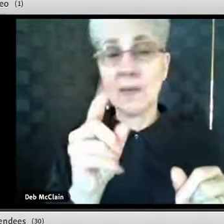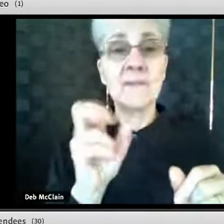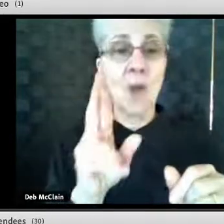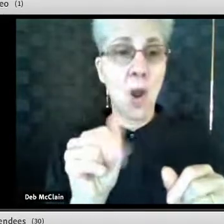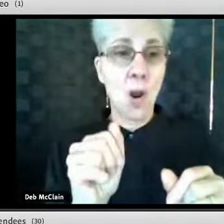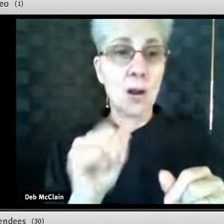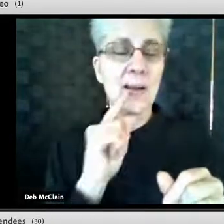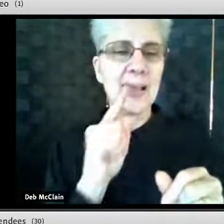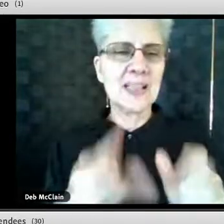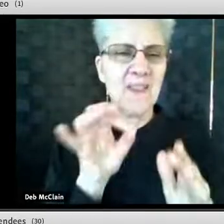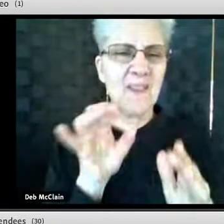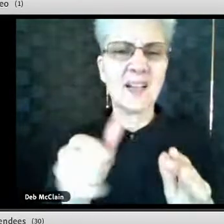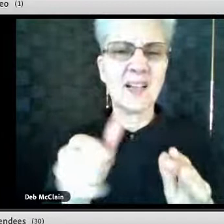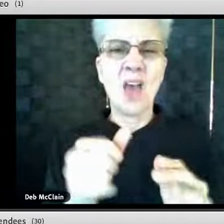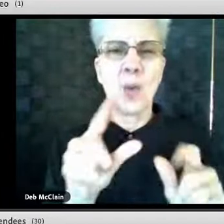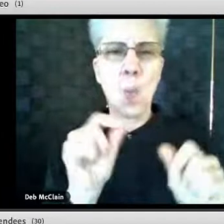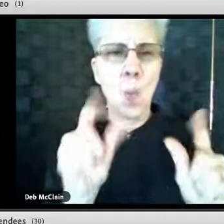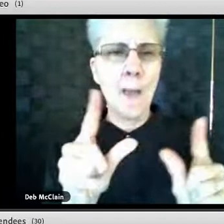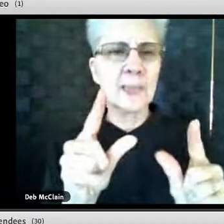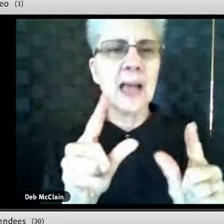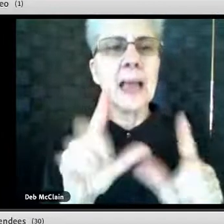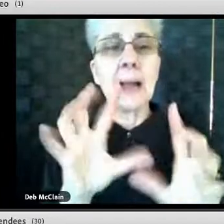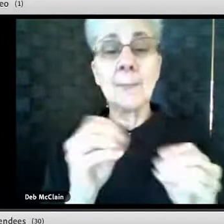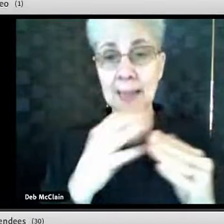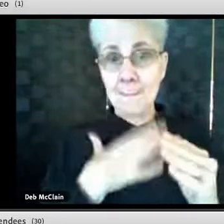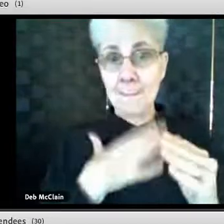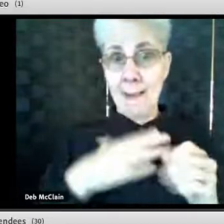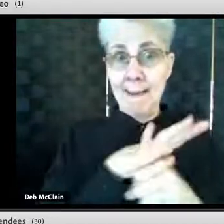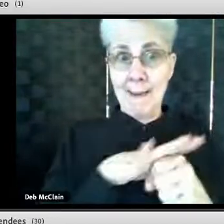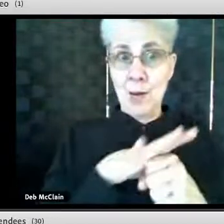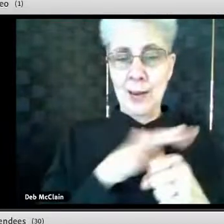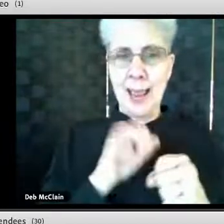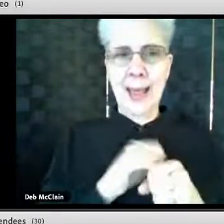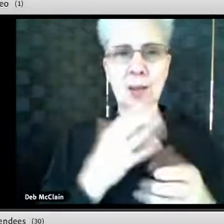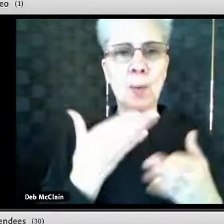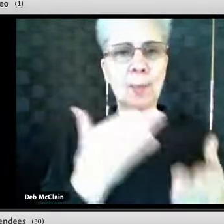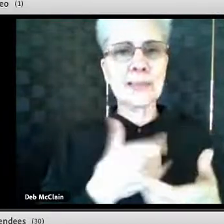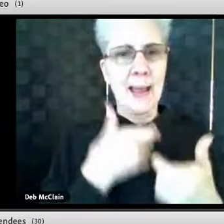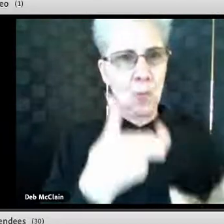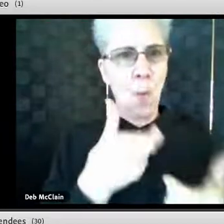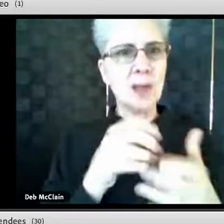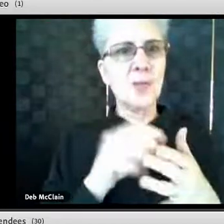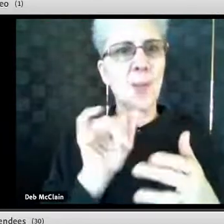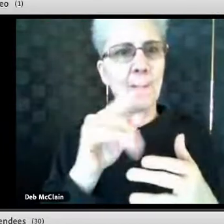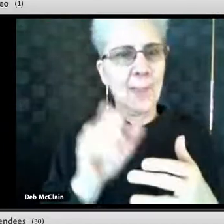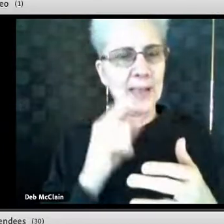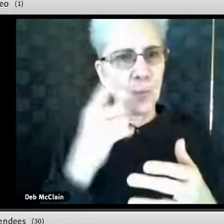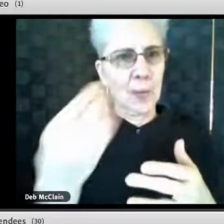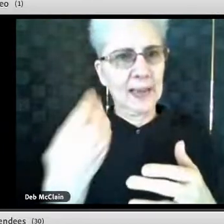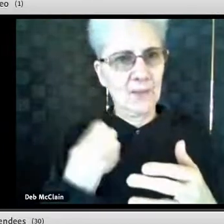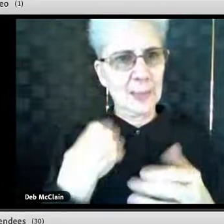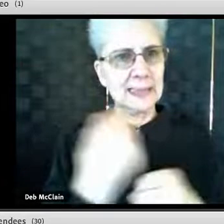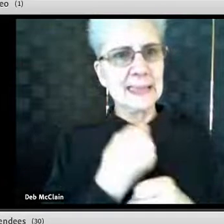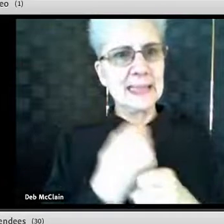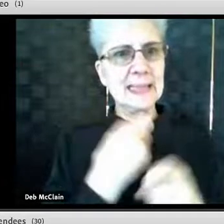so Novare, for example, it found other web-design companies in my area, and it recommends that I can watch their page,